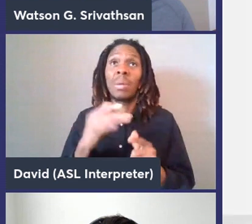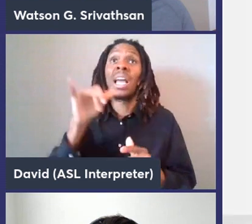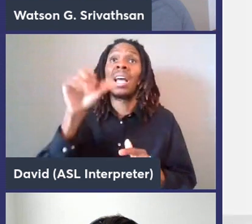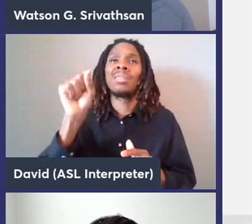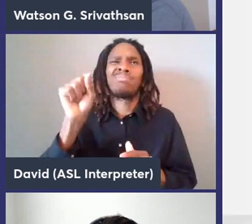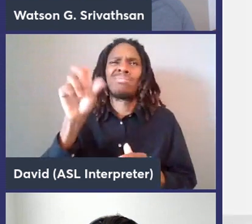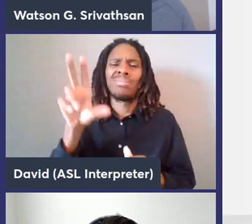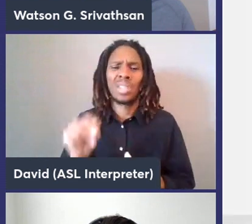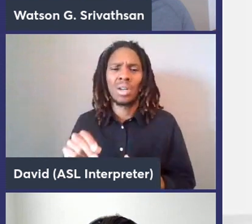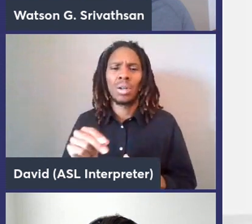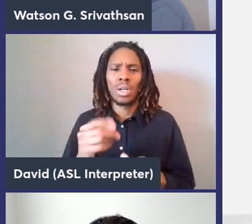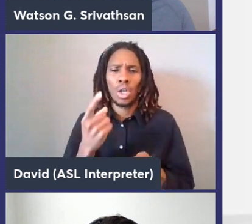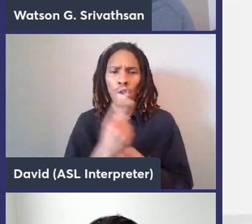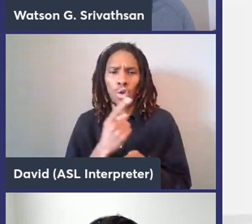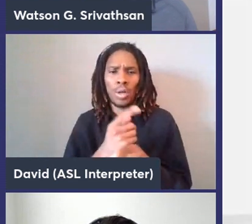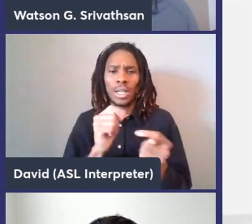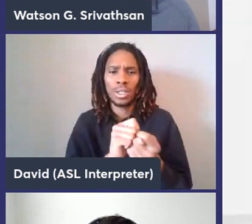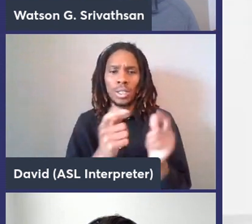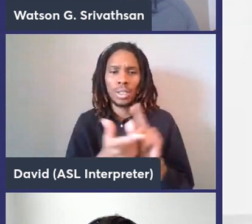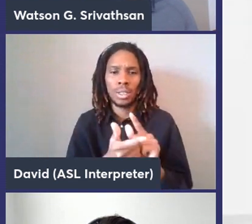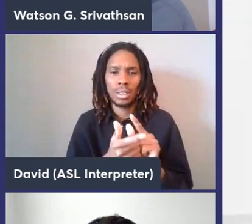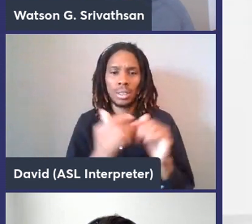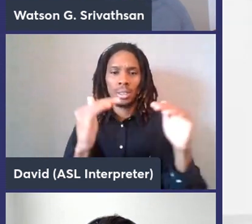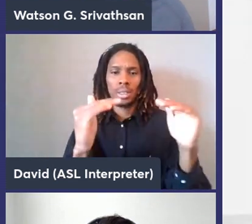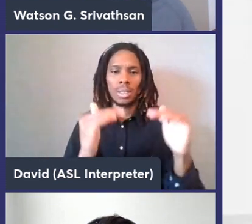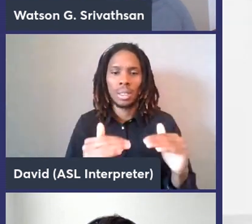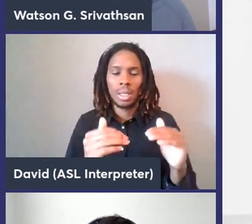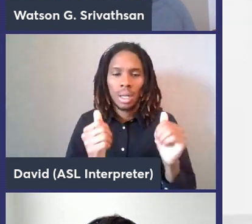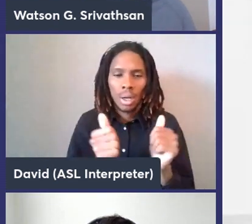The current translation is the one with the full stop.